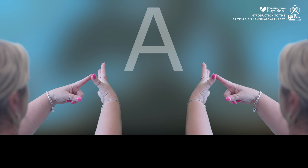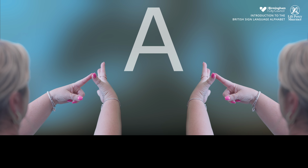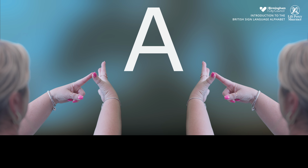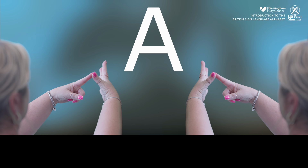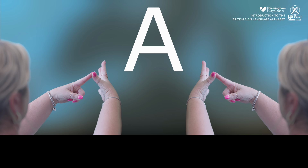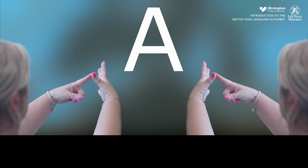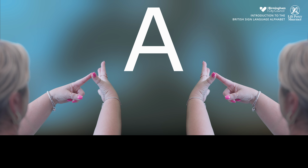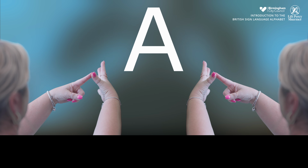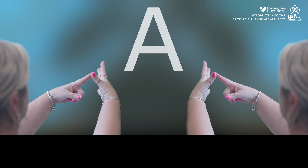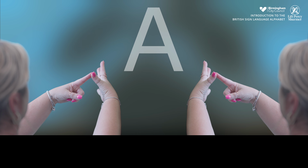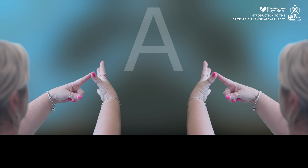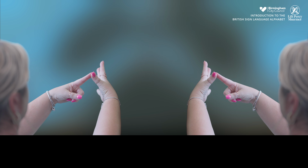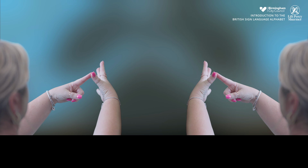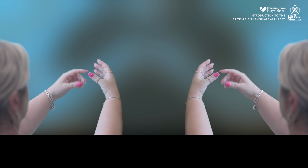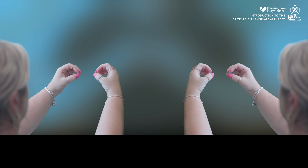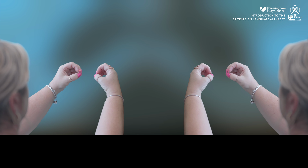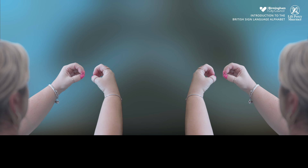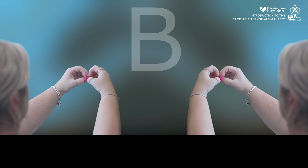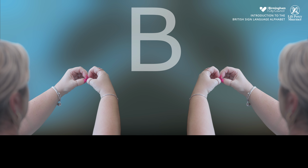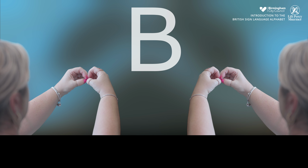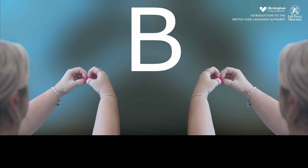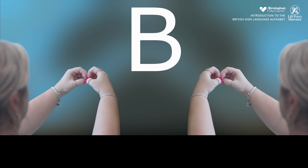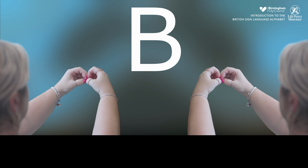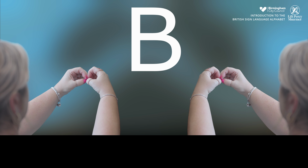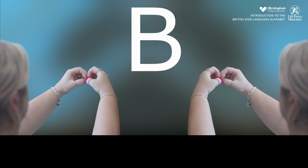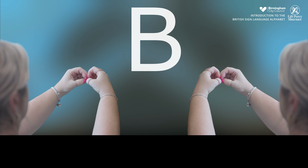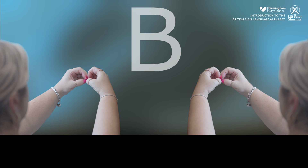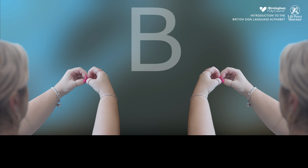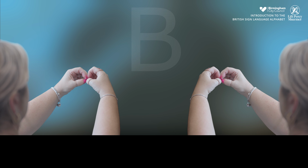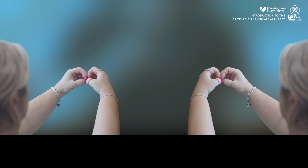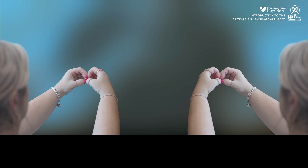A B